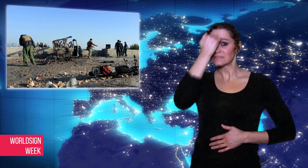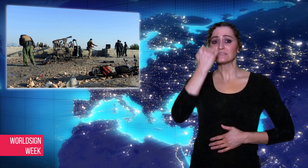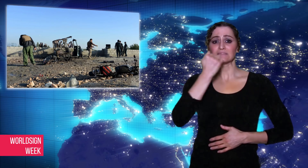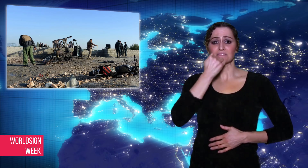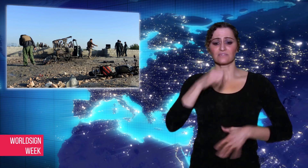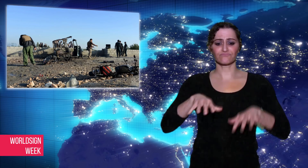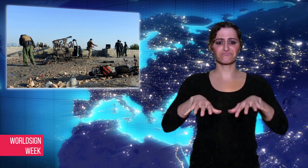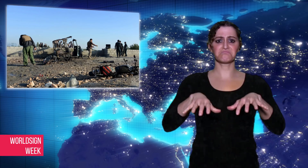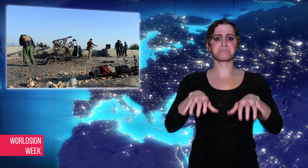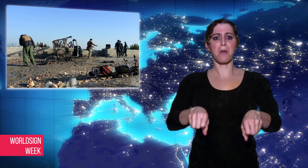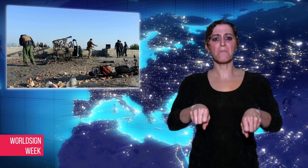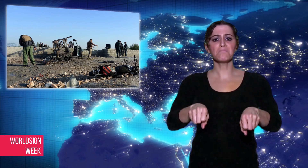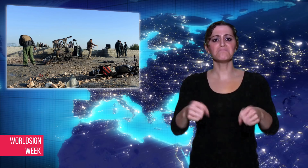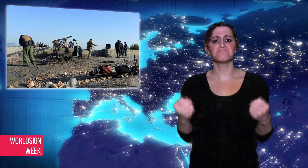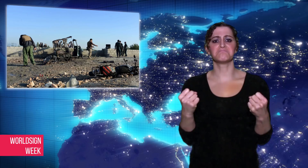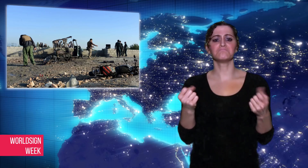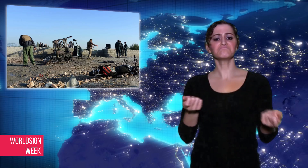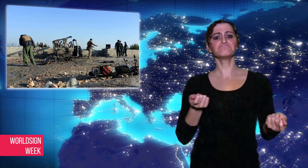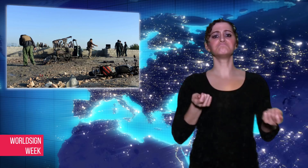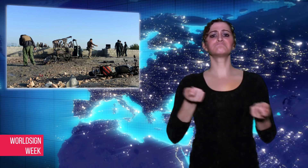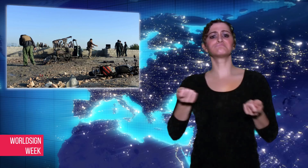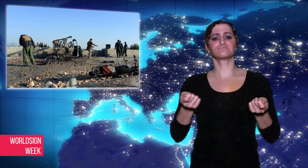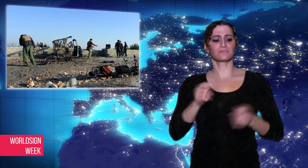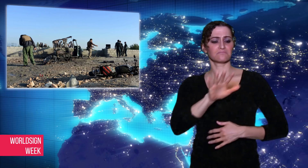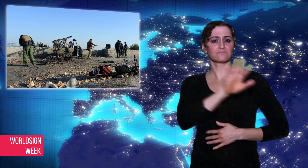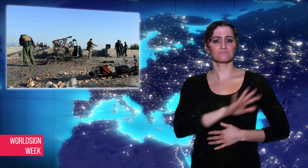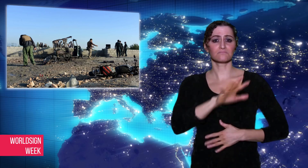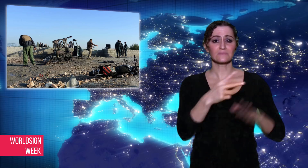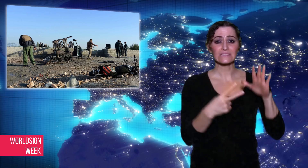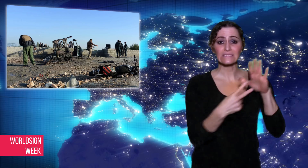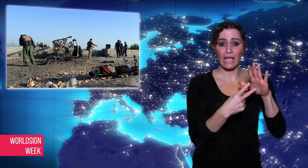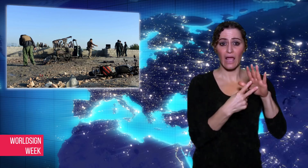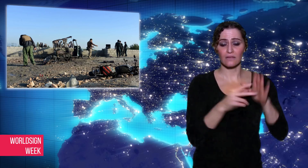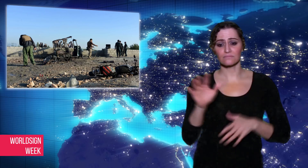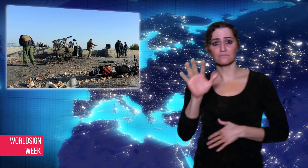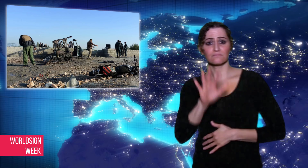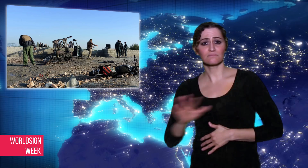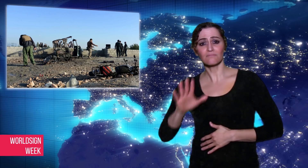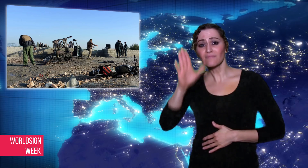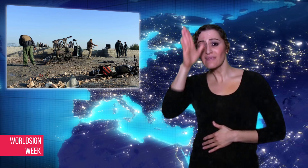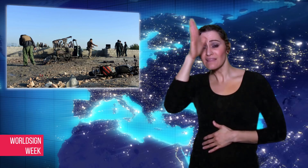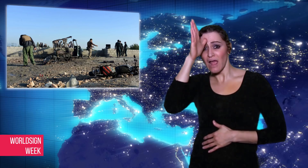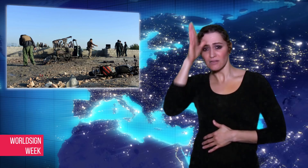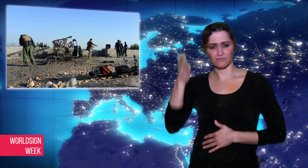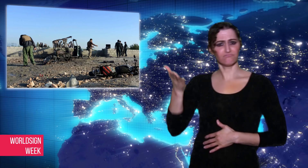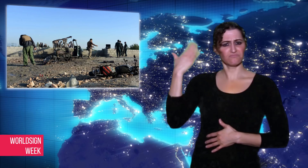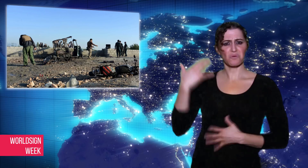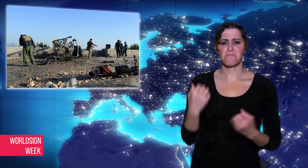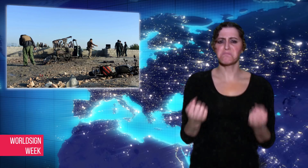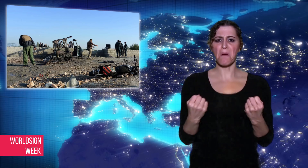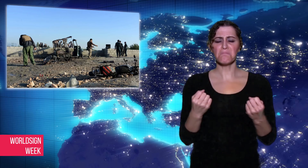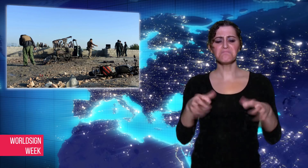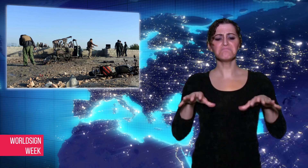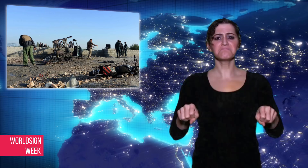Despite the collapse of the ISIS